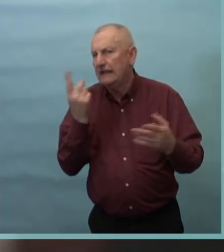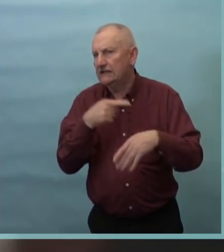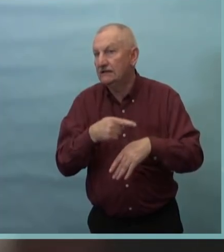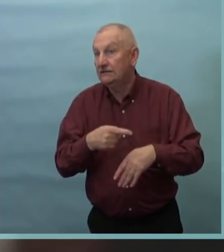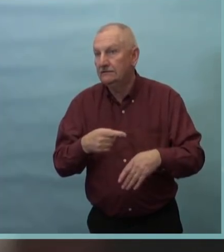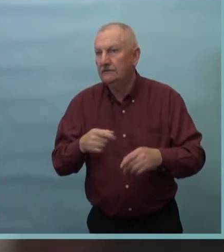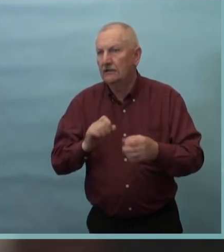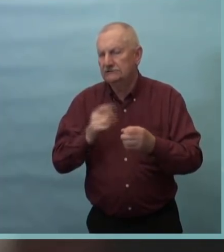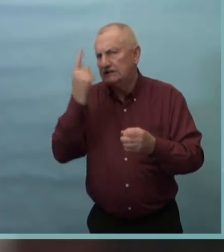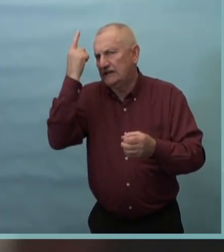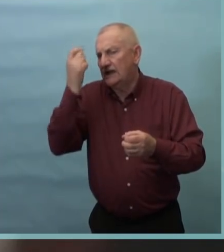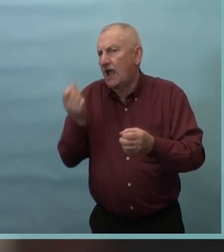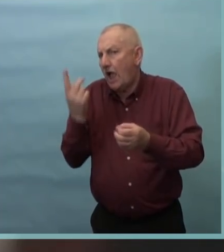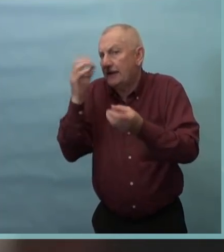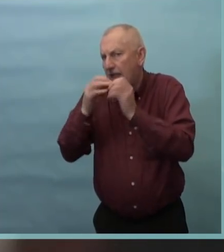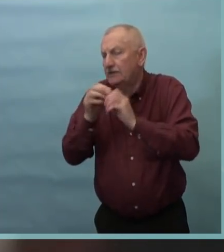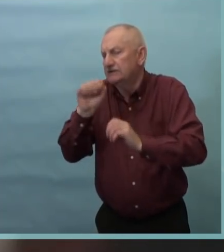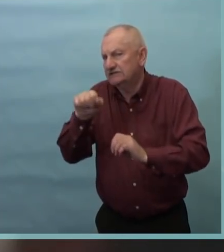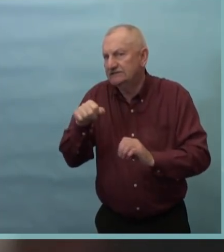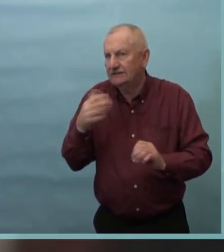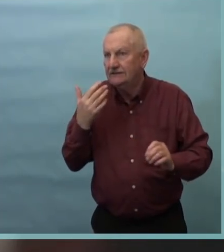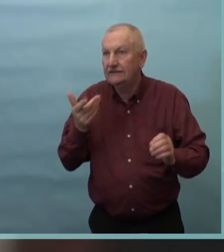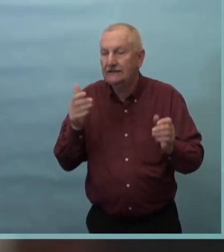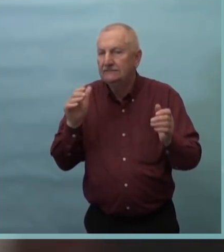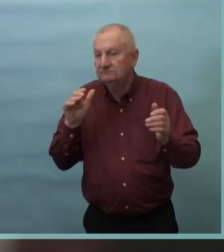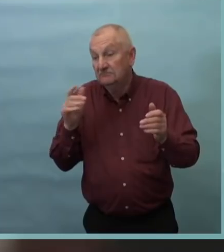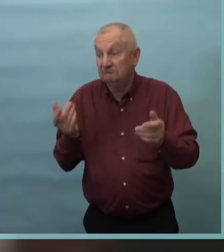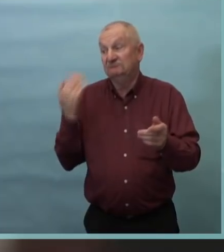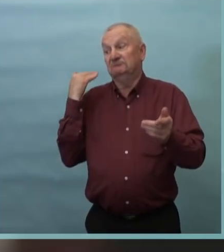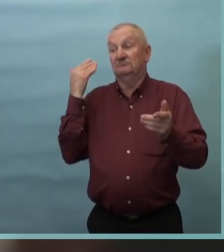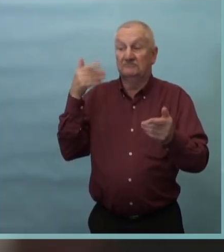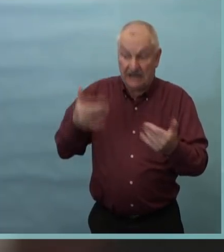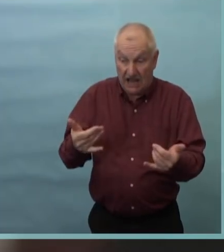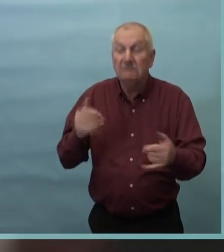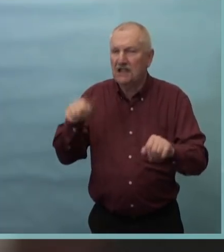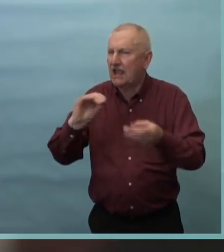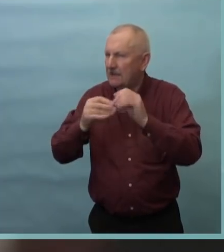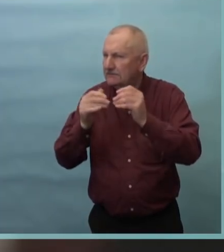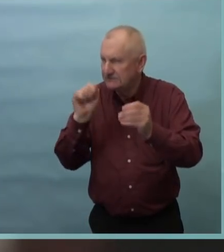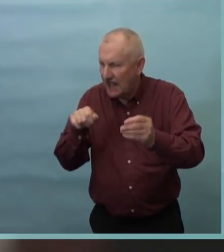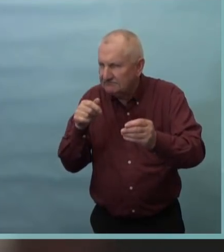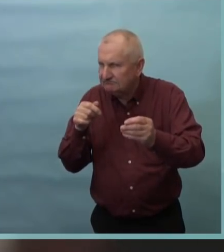that if if the surgeons aren't booking surgery then the booking request doesn't